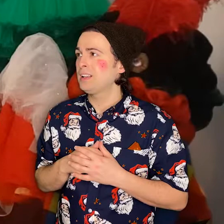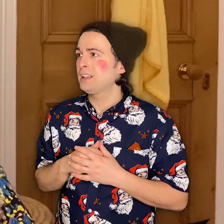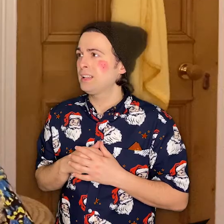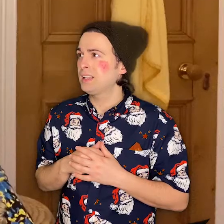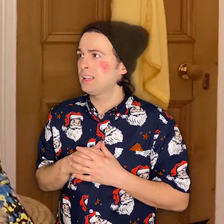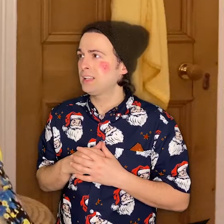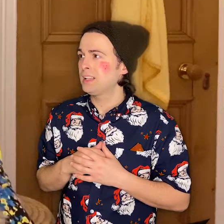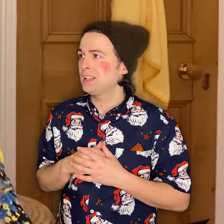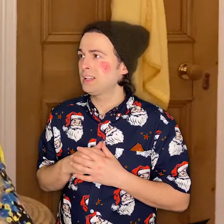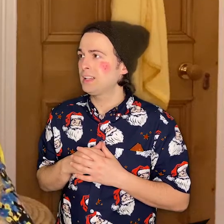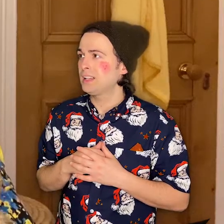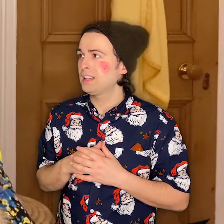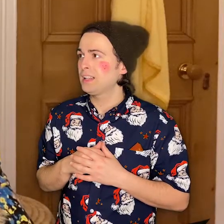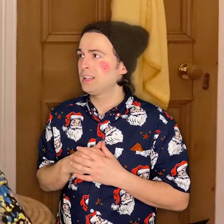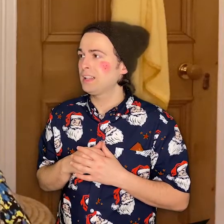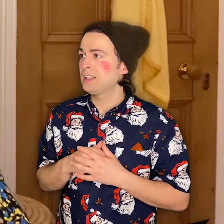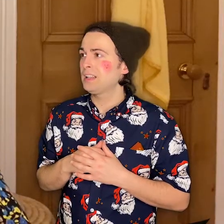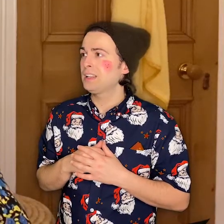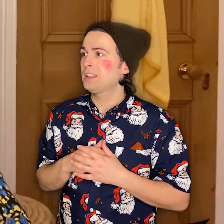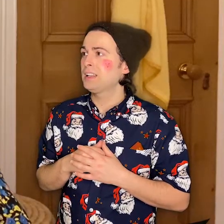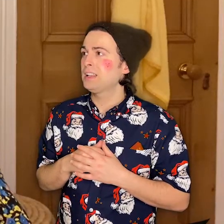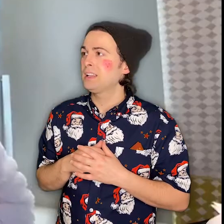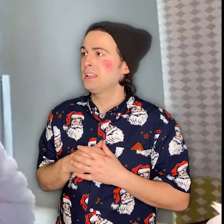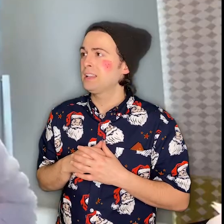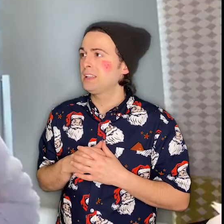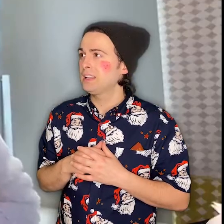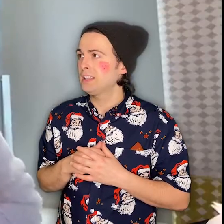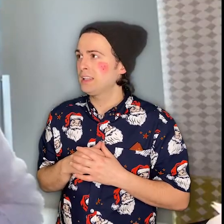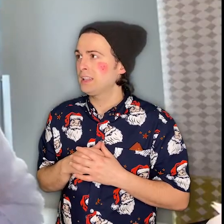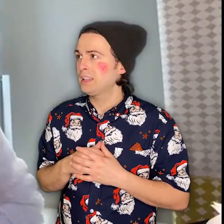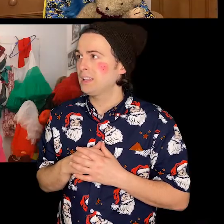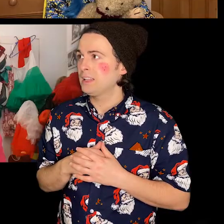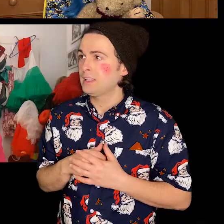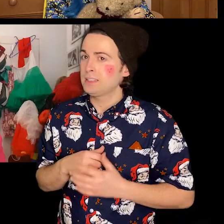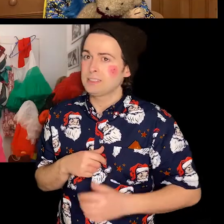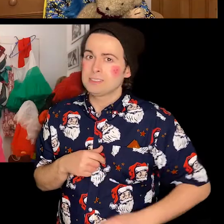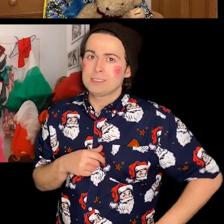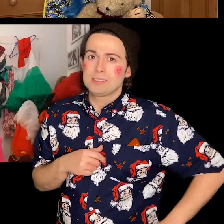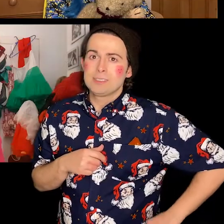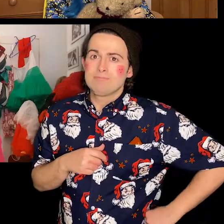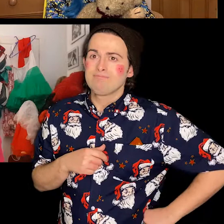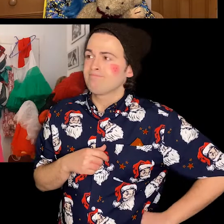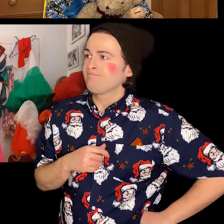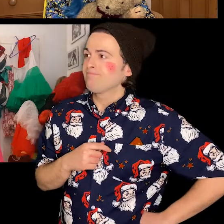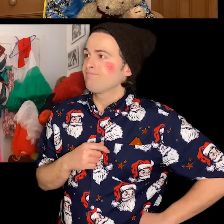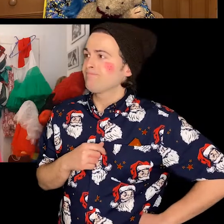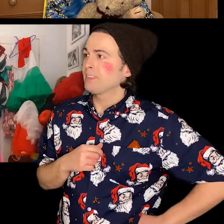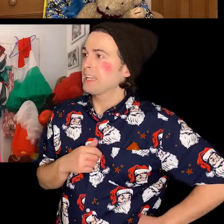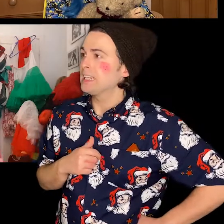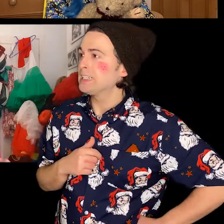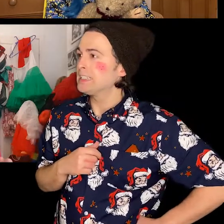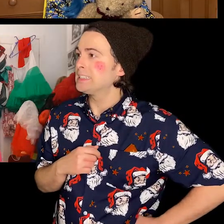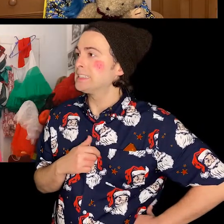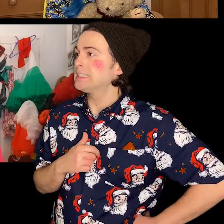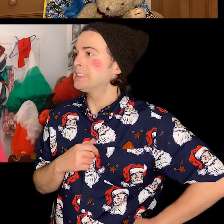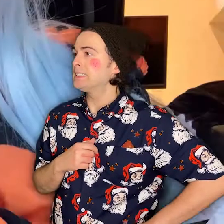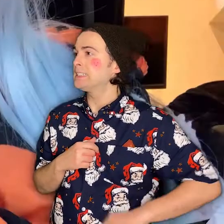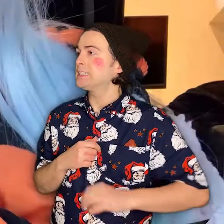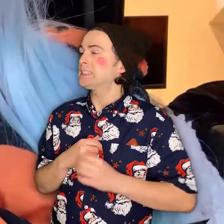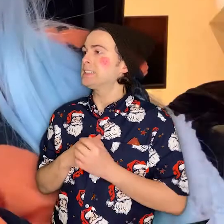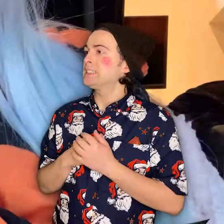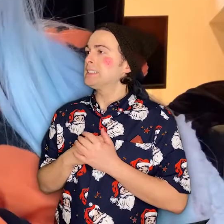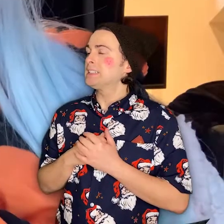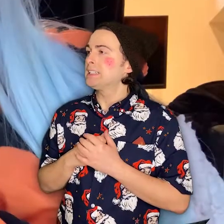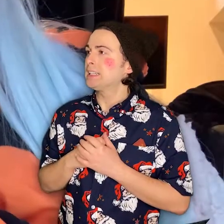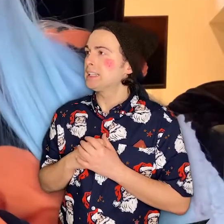Wind – So it’s just apocalypse Helen – Nah nah, now now, it's not apocalypse and its not apocalypse now now, its apocalypse now.